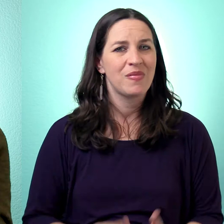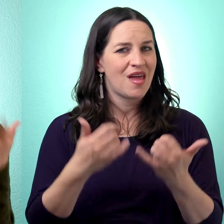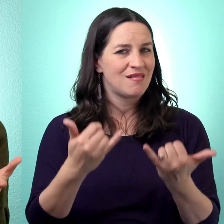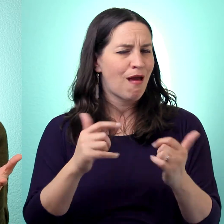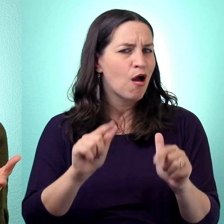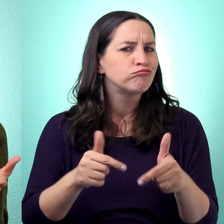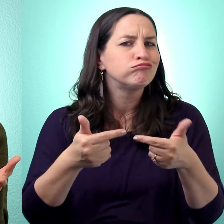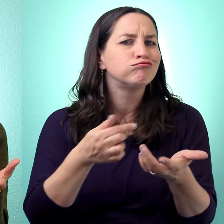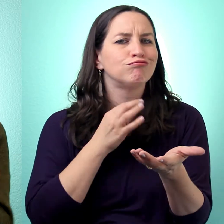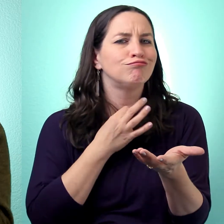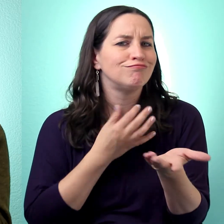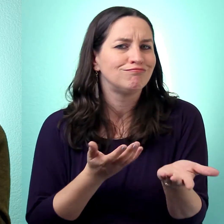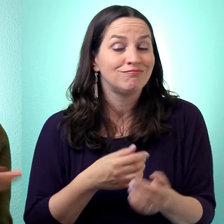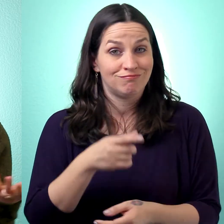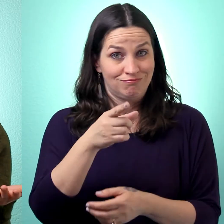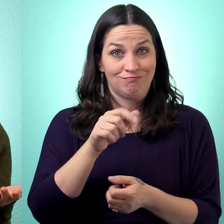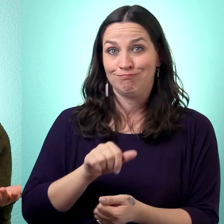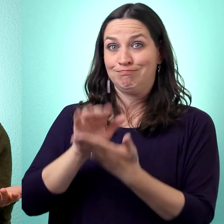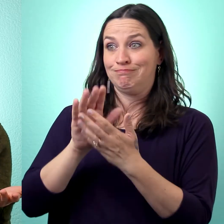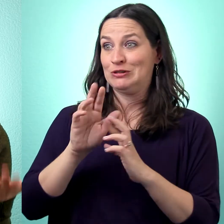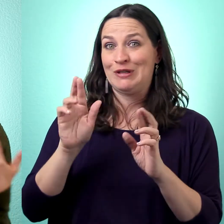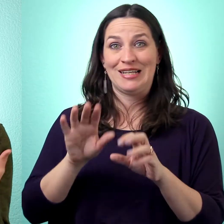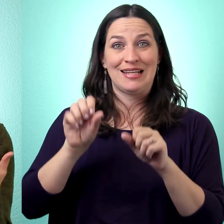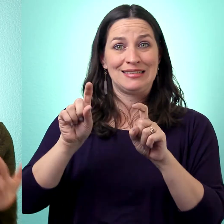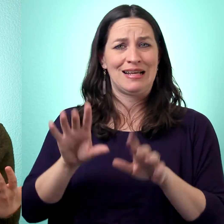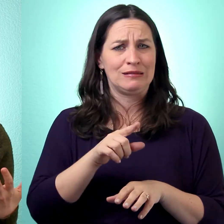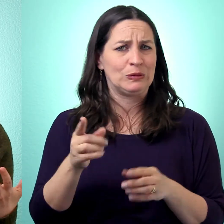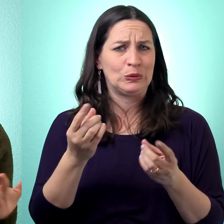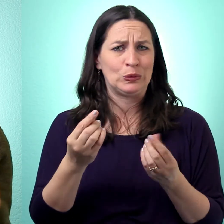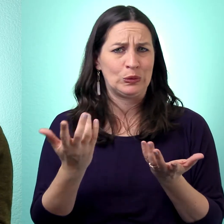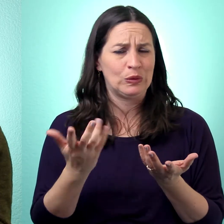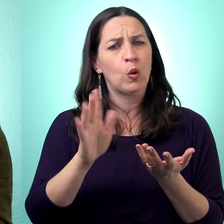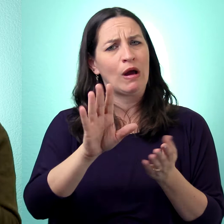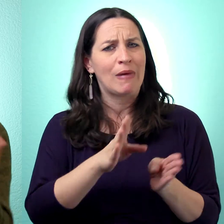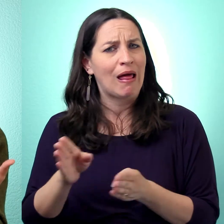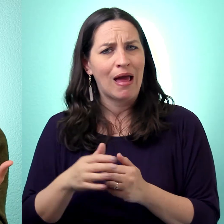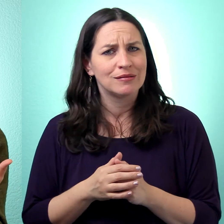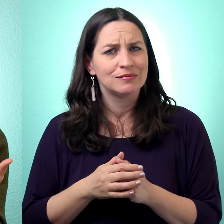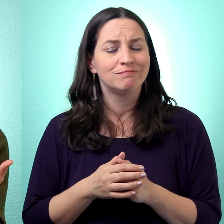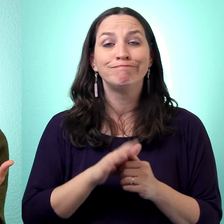Now we want to hear from you. What does your test day look like? What do your plans include? What kind of breakfast are you going to eat on the way